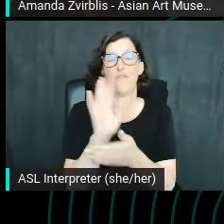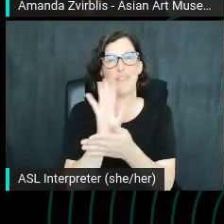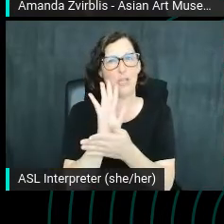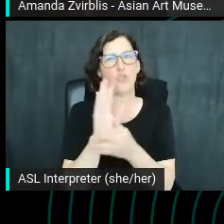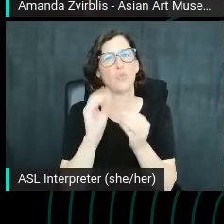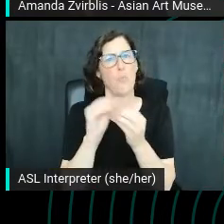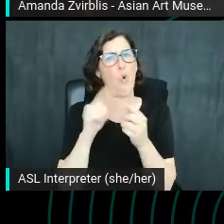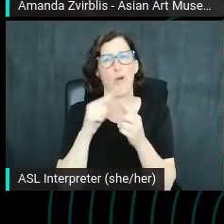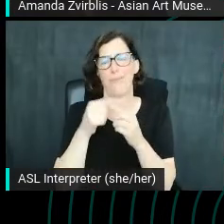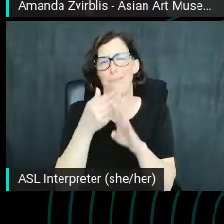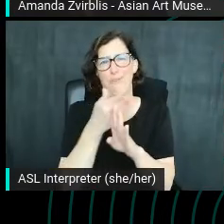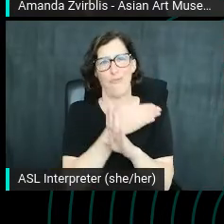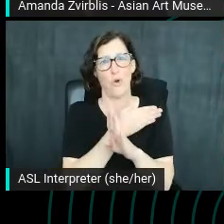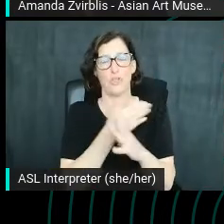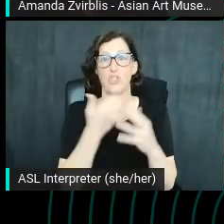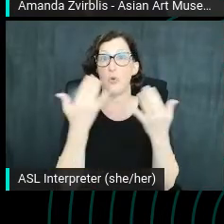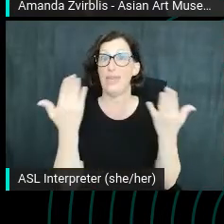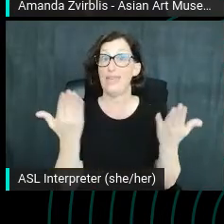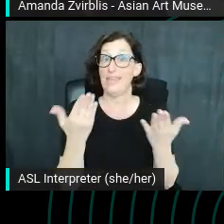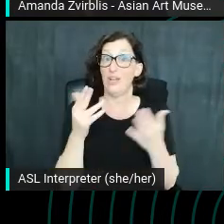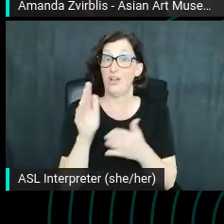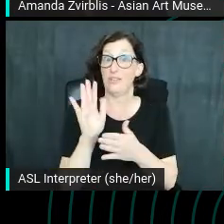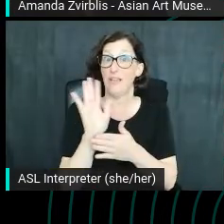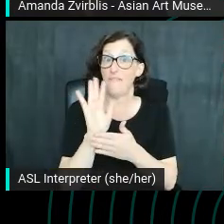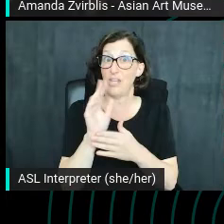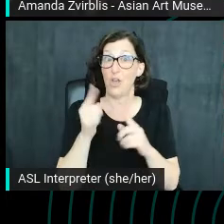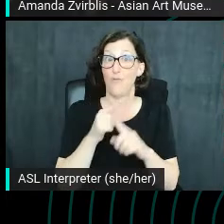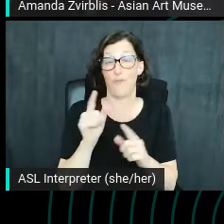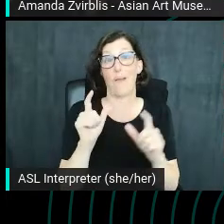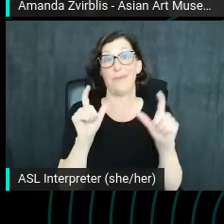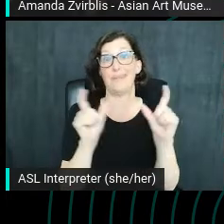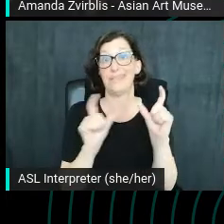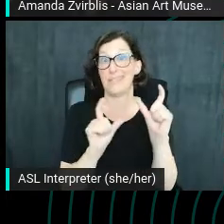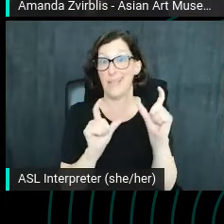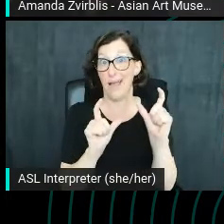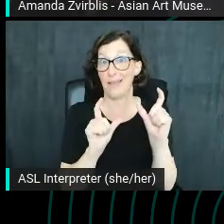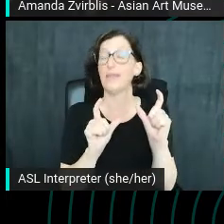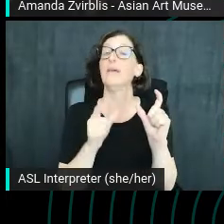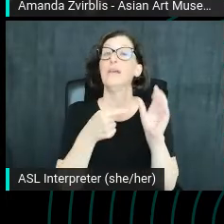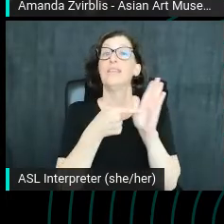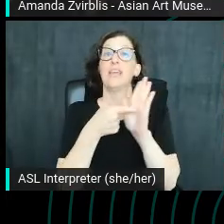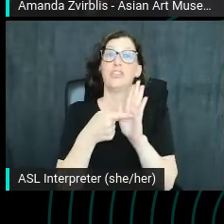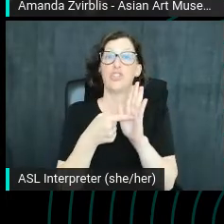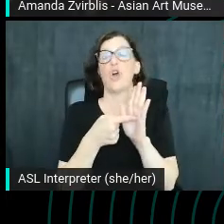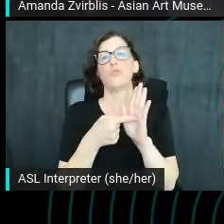So here's a video from TikTok that documents a visitor's recent trip to the museum,